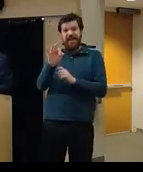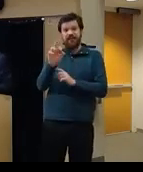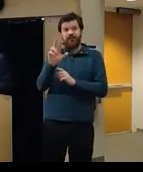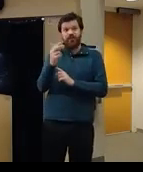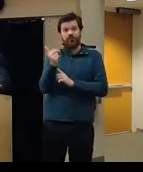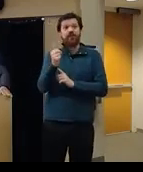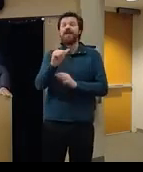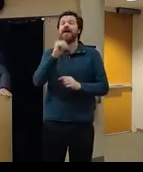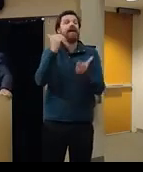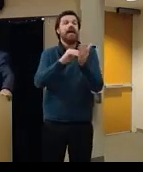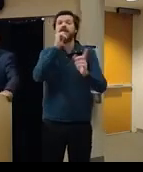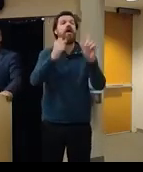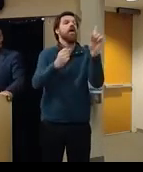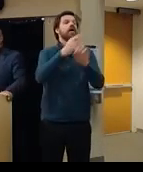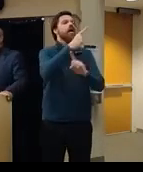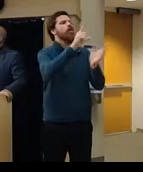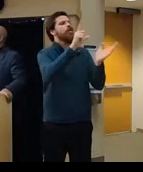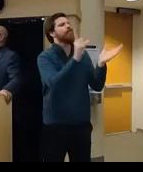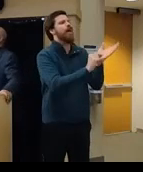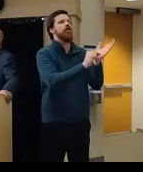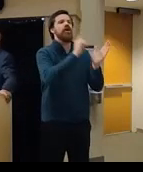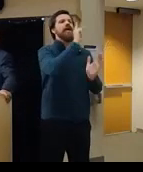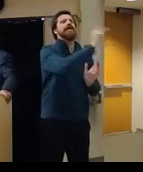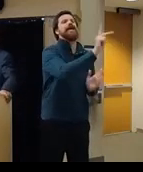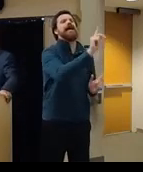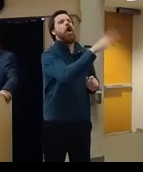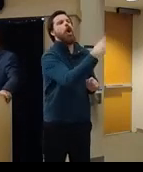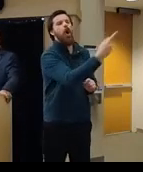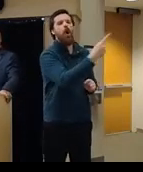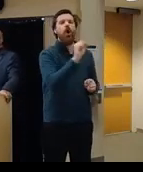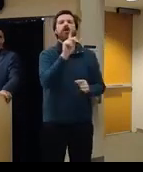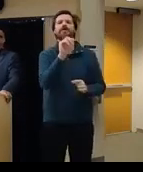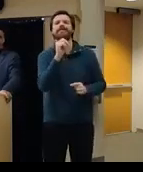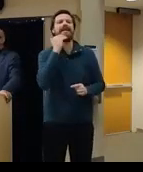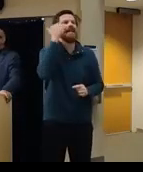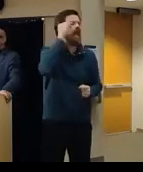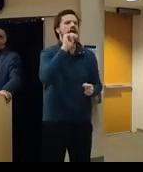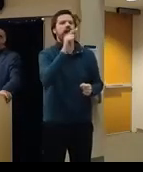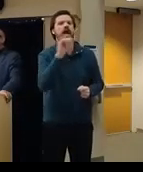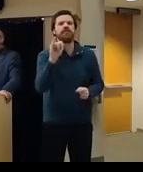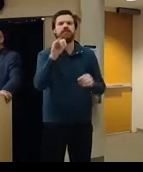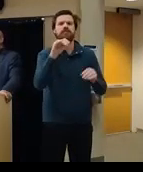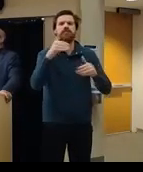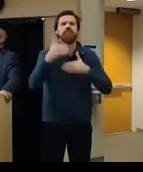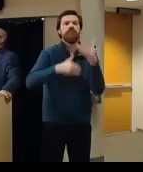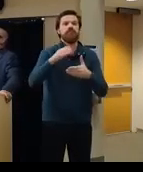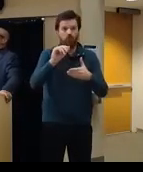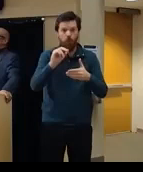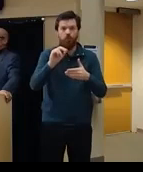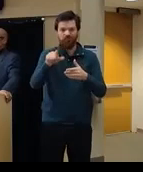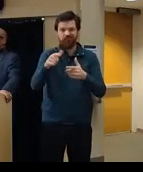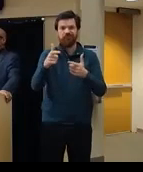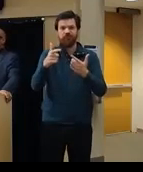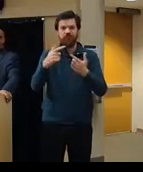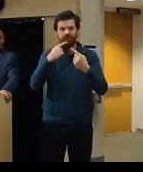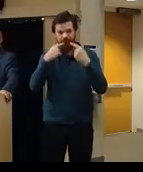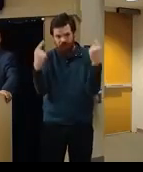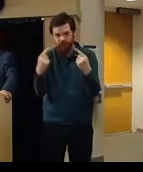fringe element of the KKK or skin head or some Nazi movement this is a prominent psychiatrist